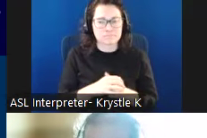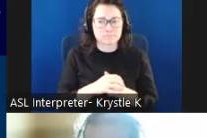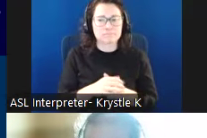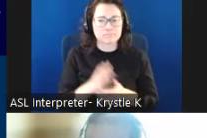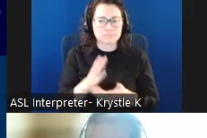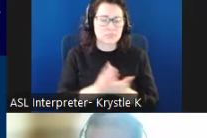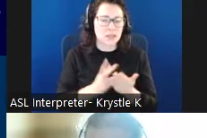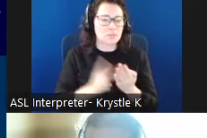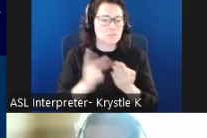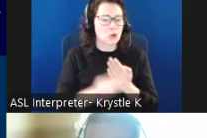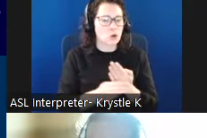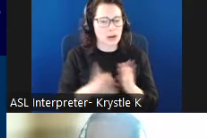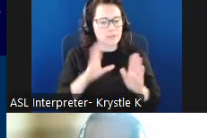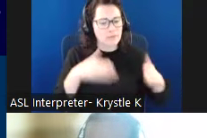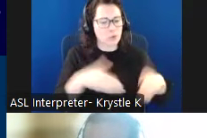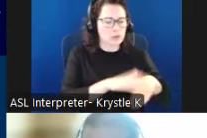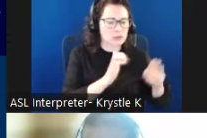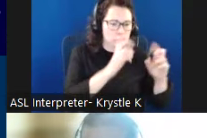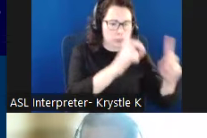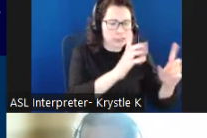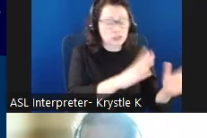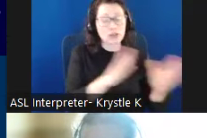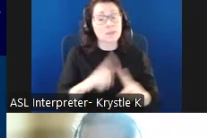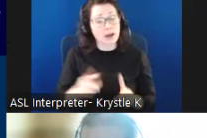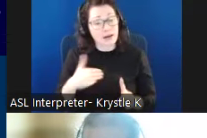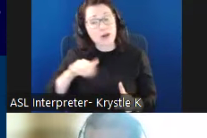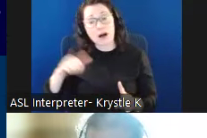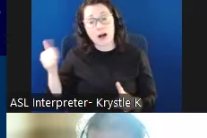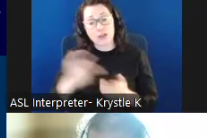focused on education. We have some other